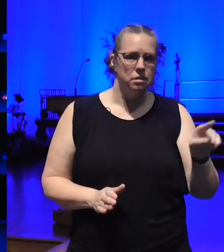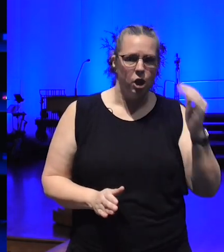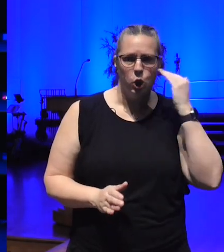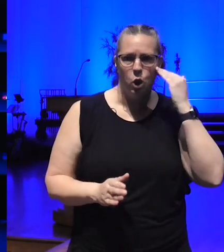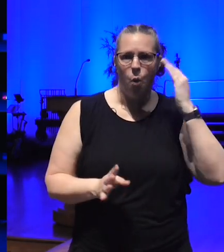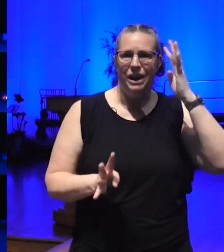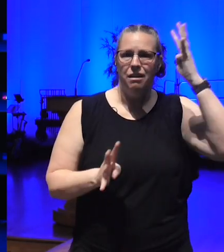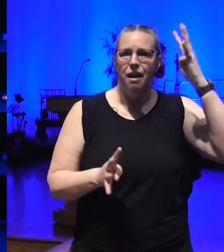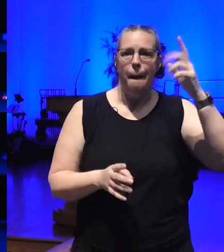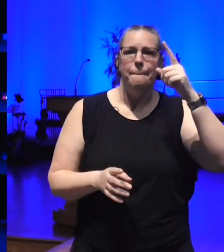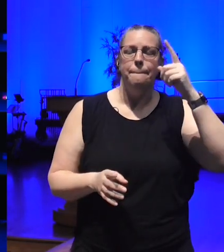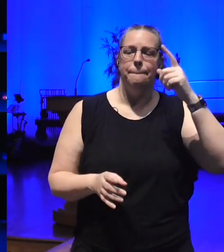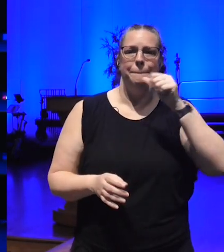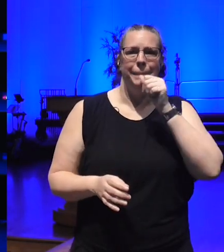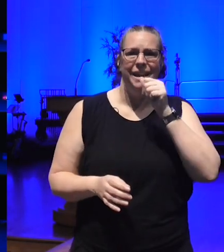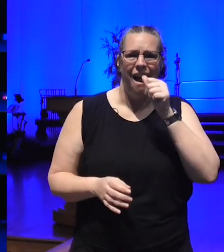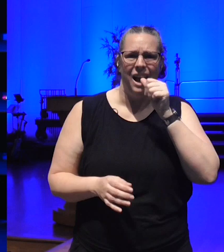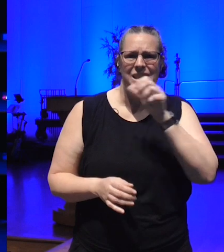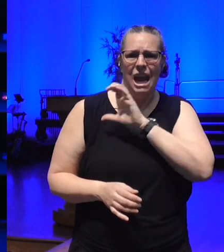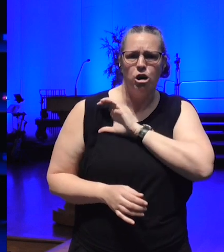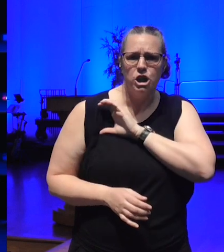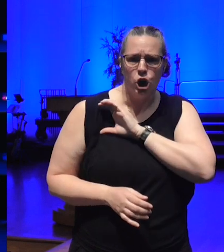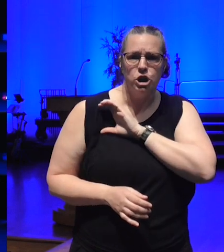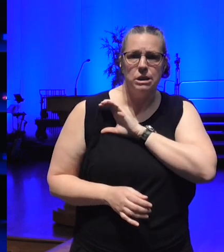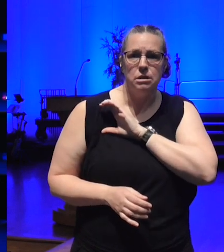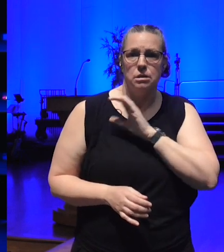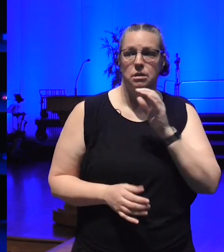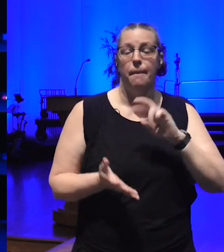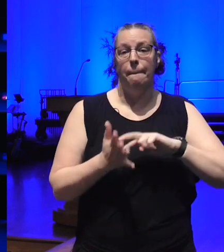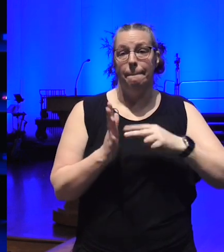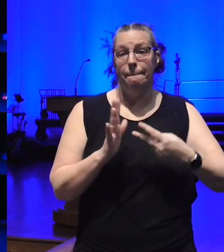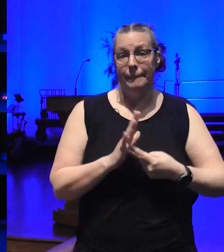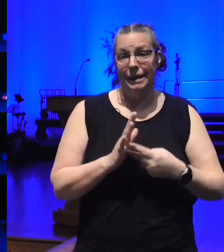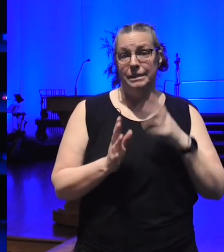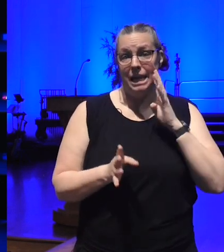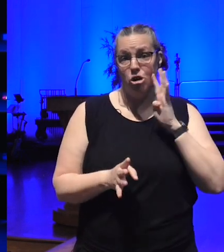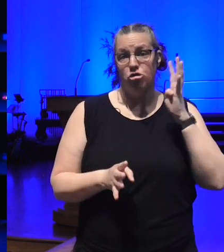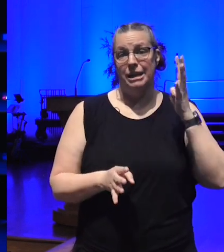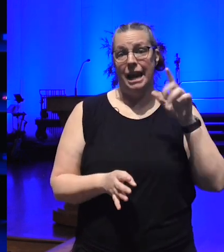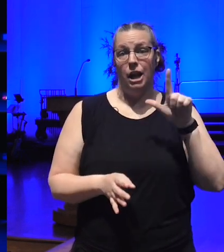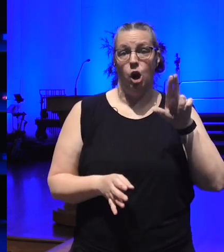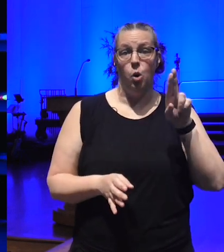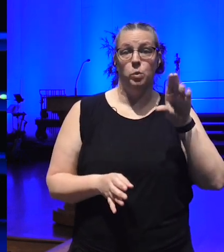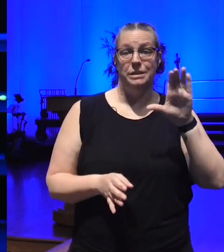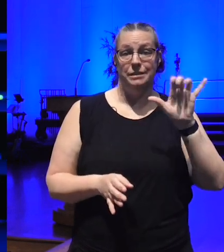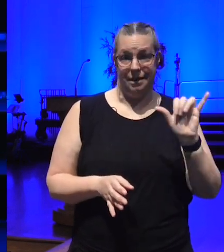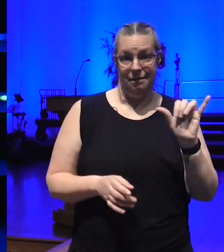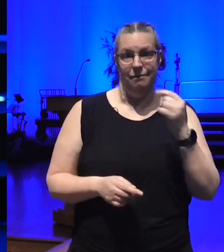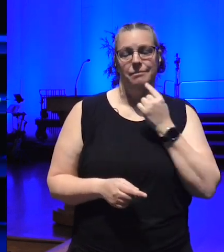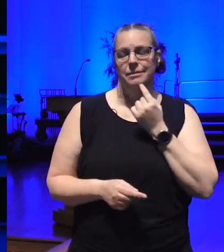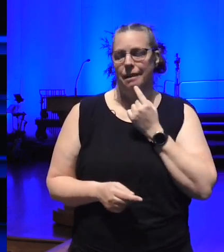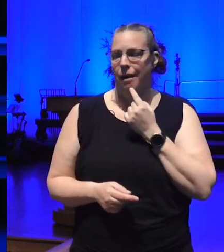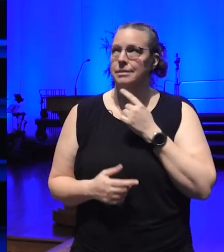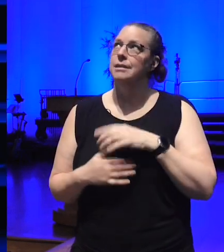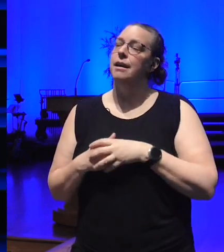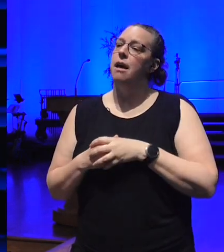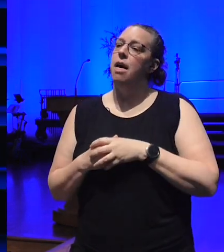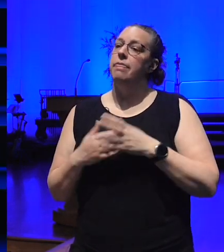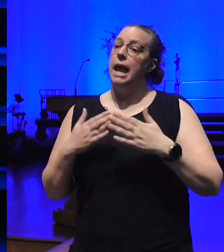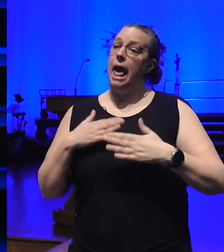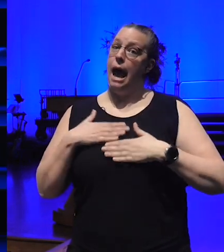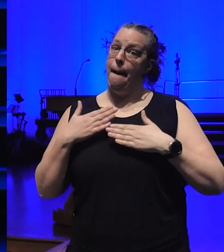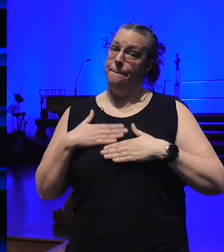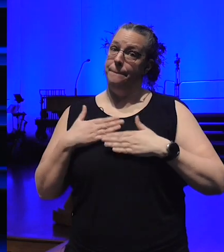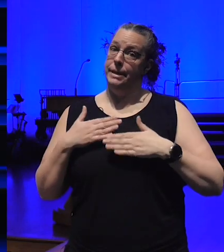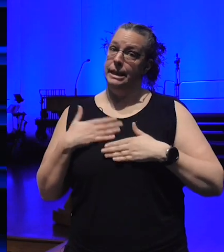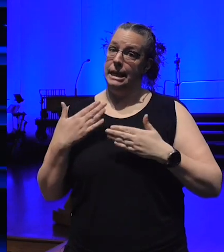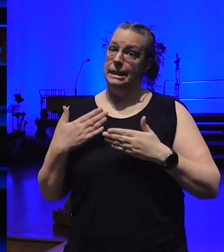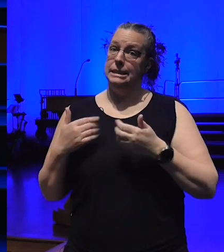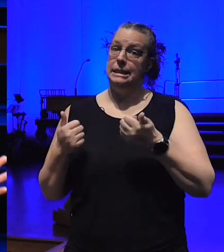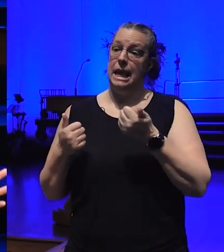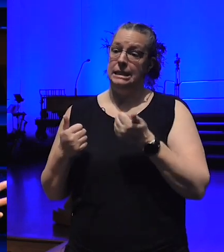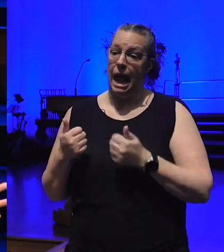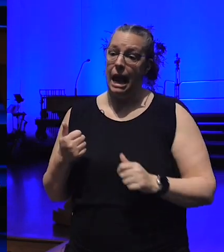invented practitioner Carol buxton's alter eego he said that happiness is anyone and anything